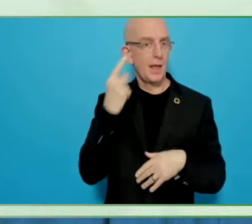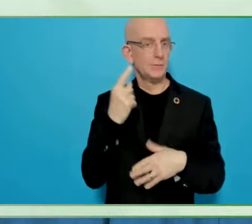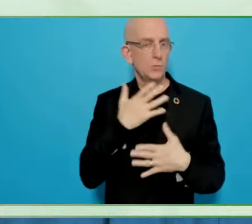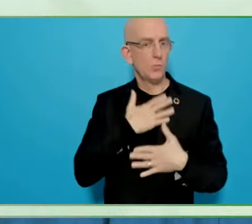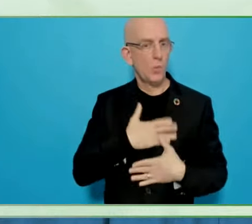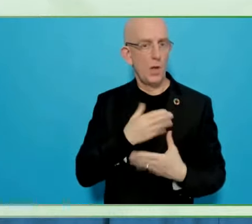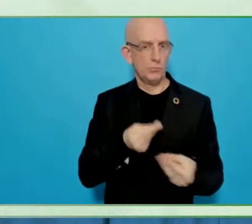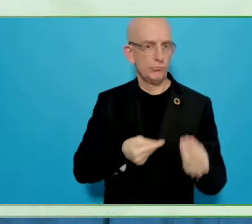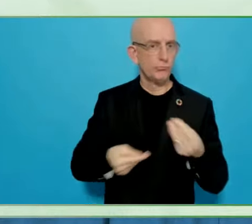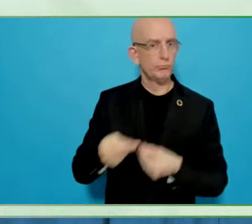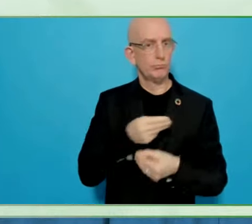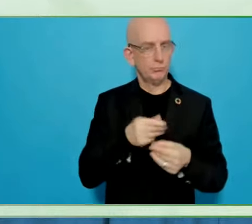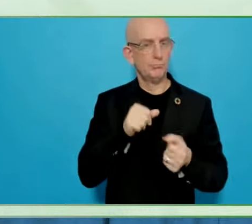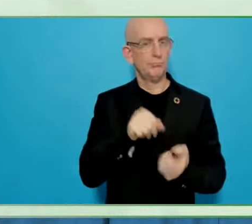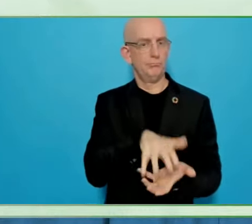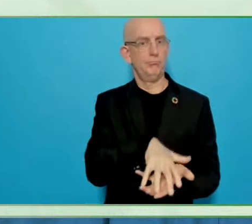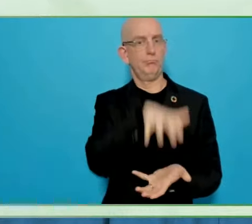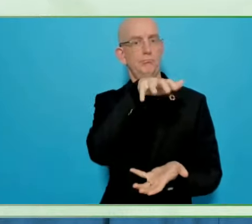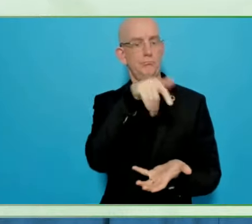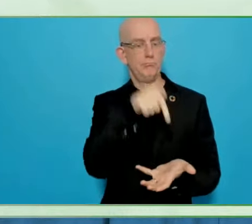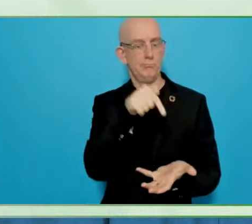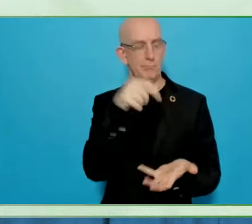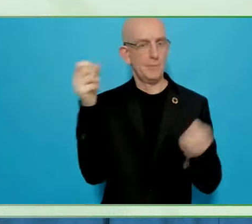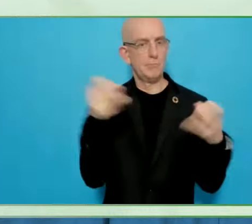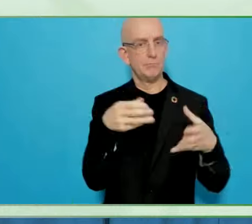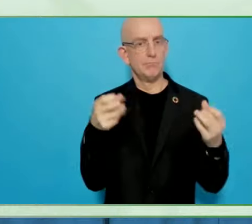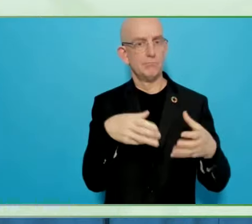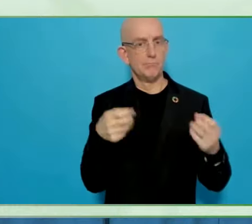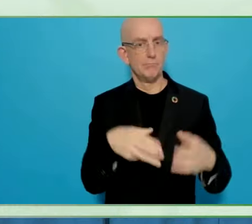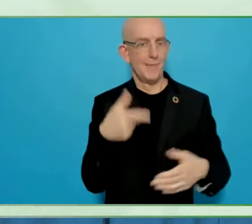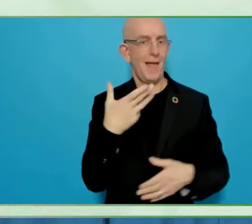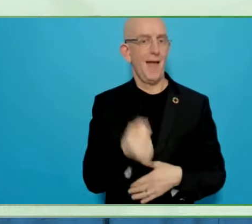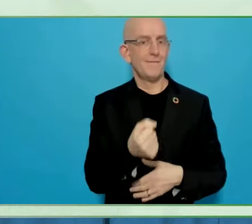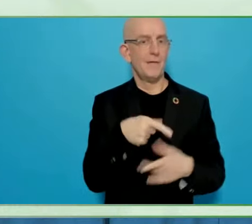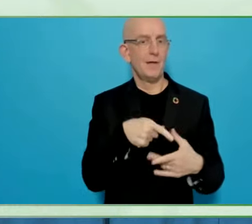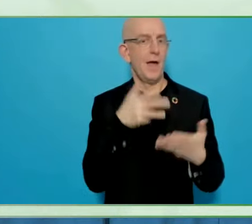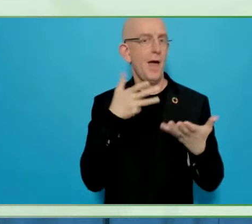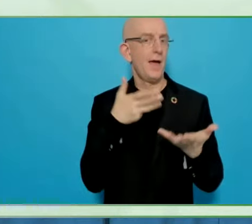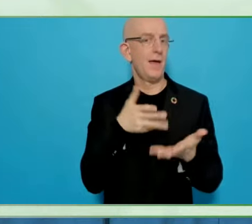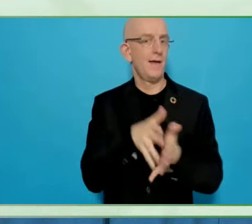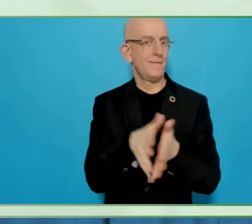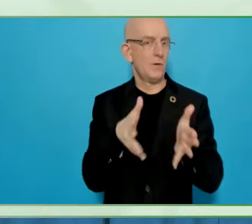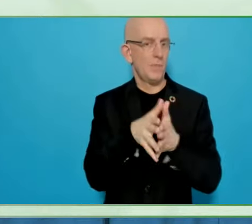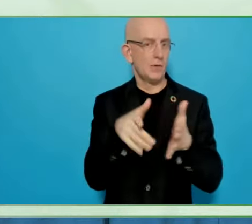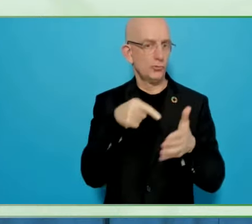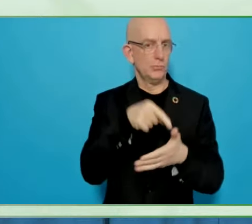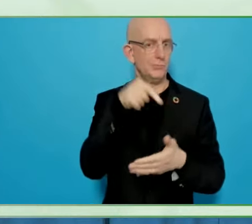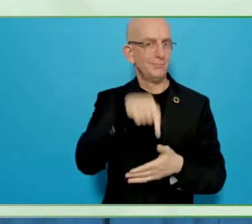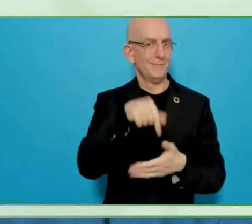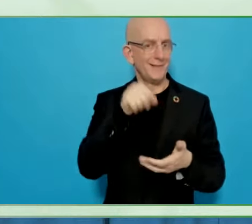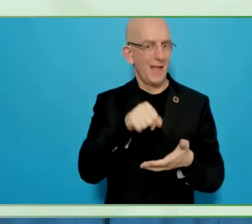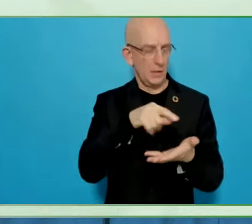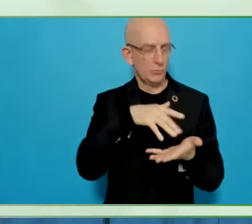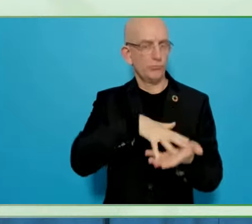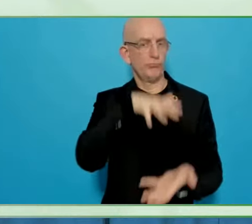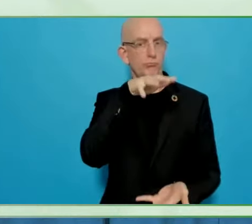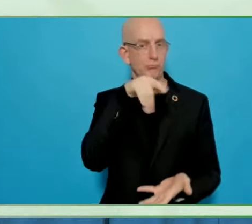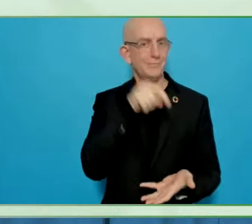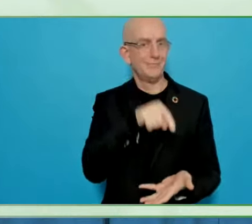between people and we can have enhanced passed at a national level.